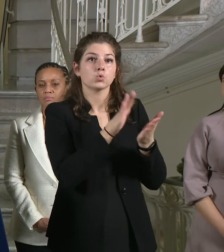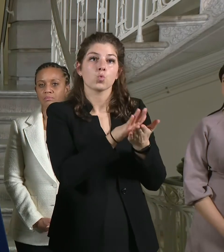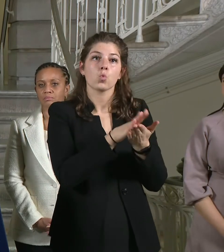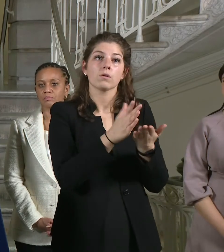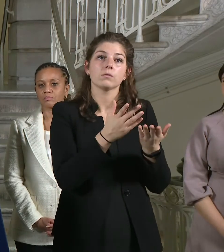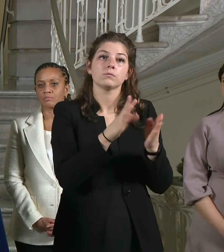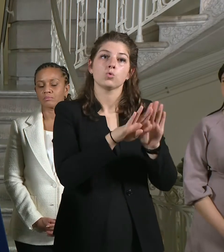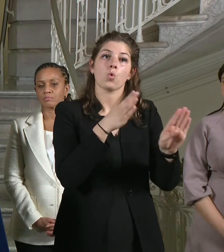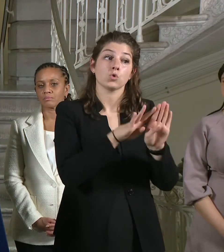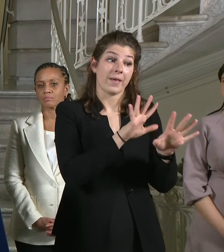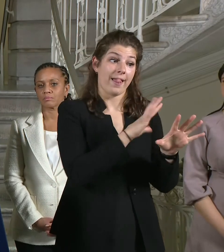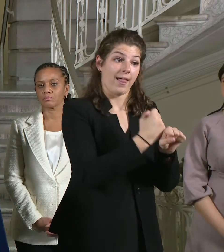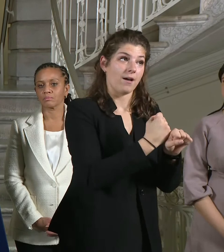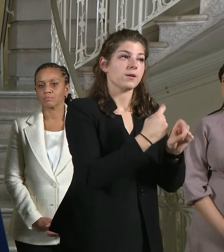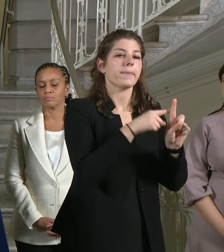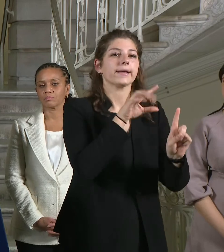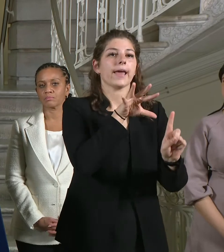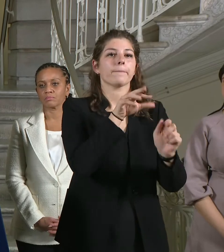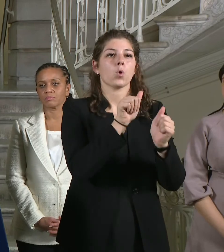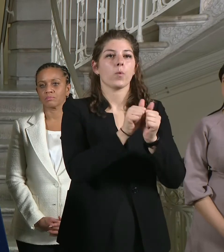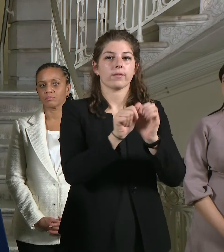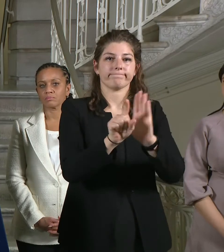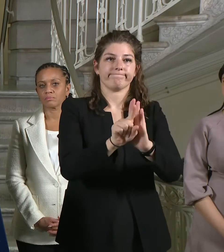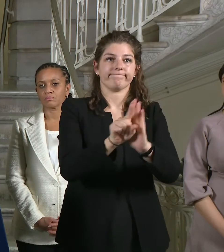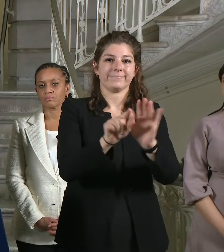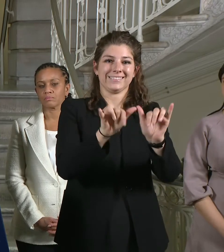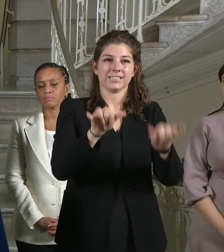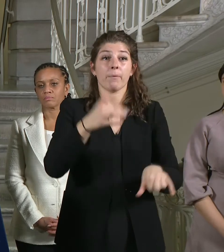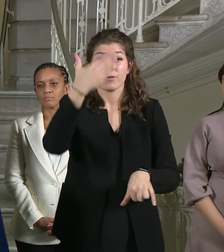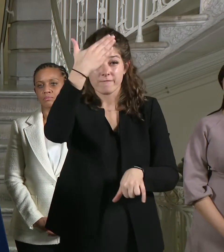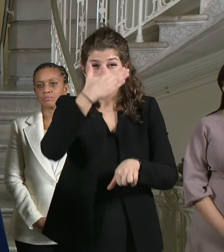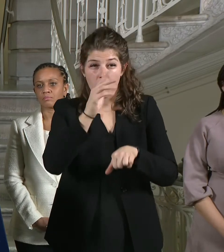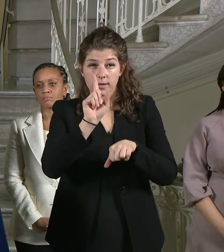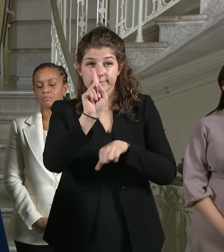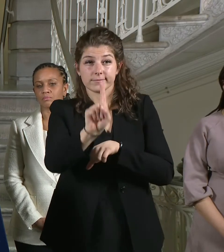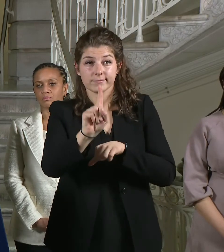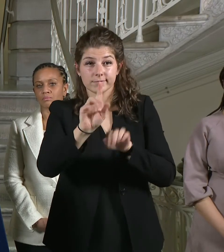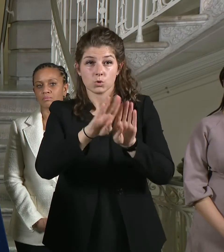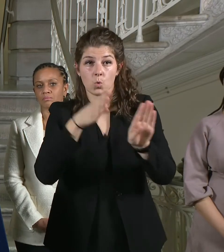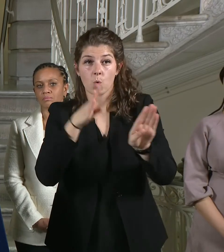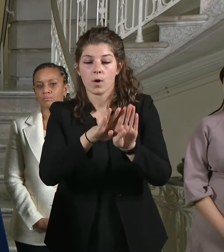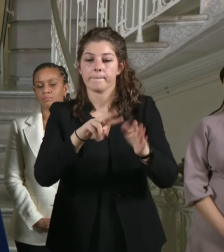FIND THAT WHICH ALLOWS ALL THE OTHER SCHOOL DOORS TO BE